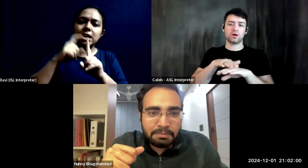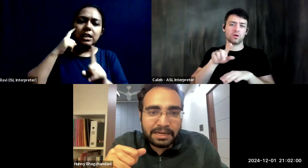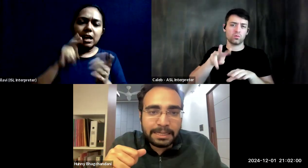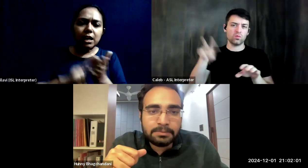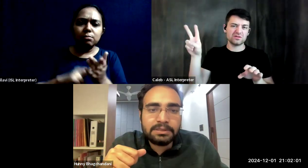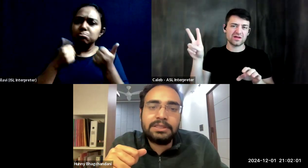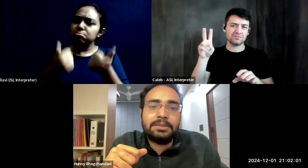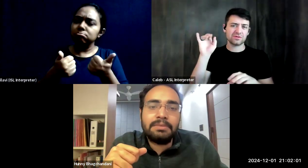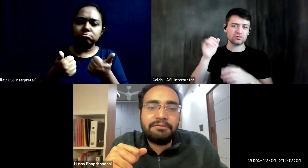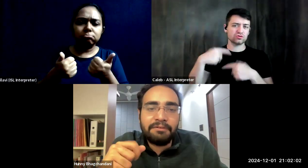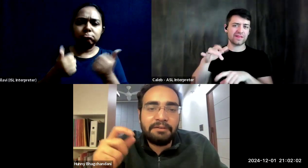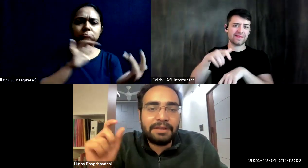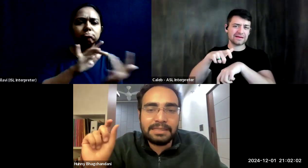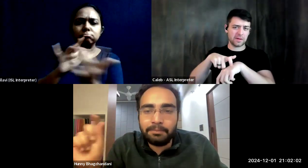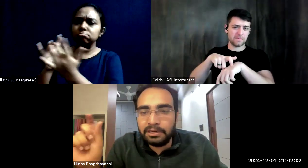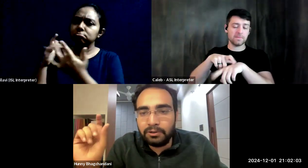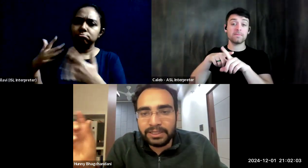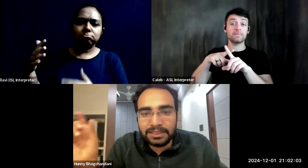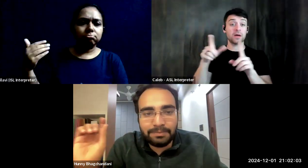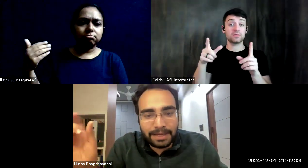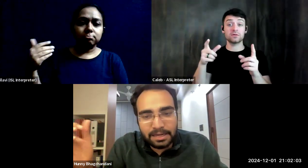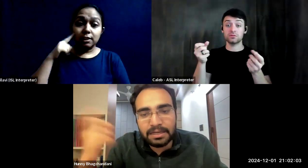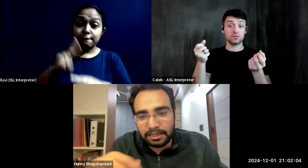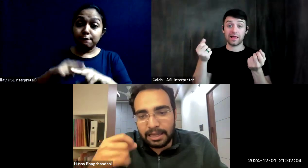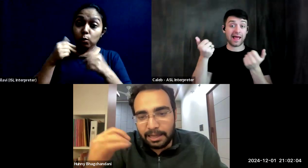Even many times if there's important contact us mail